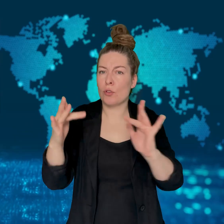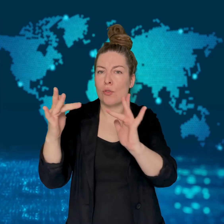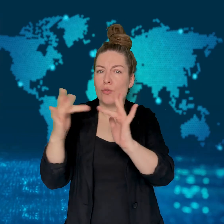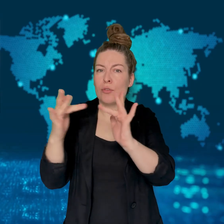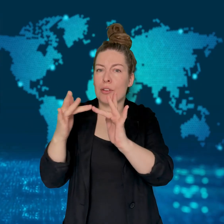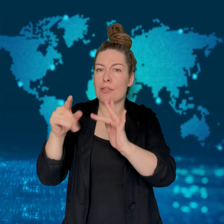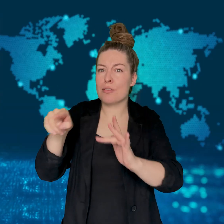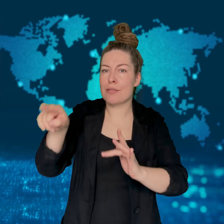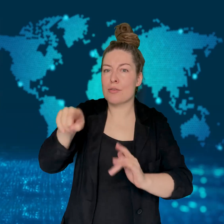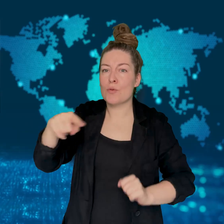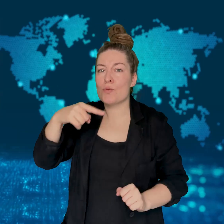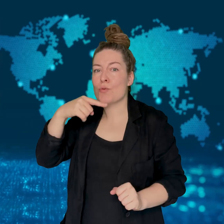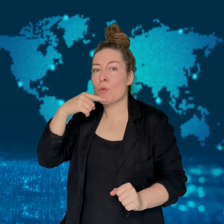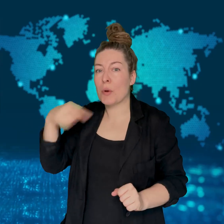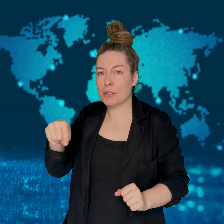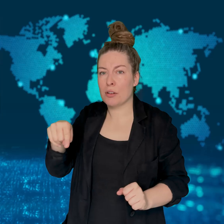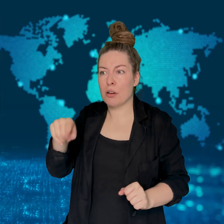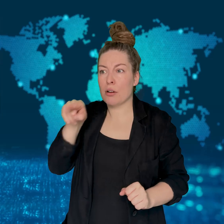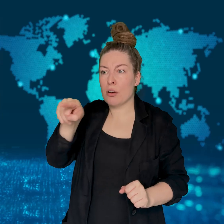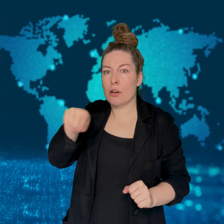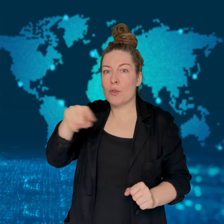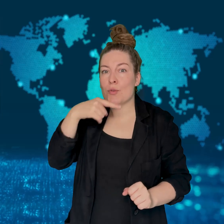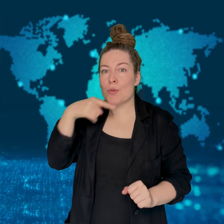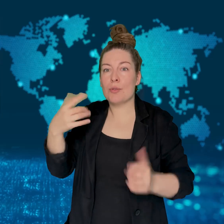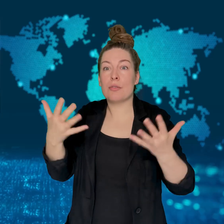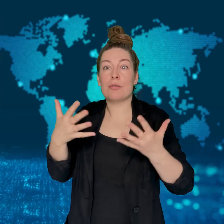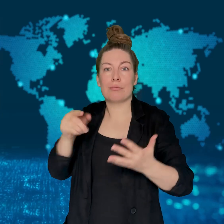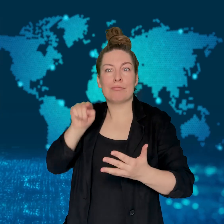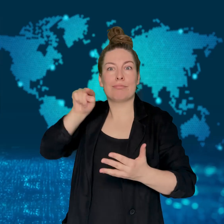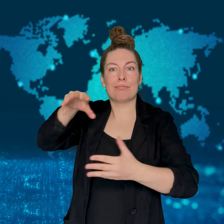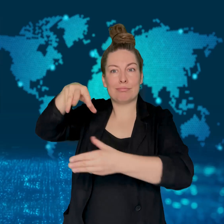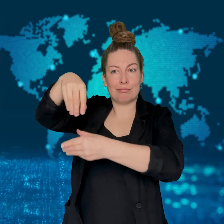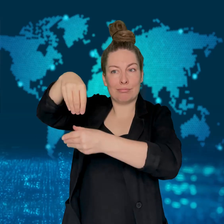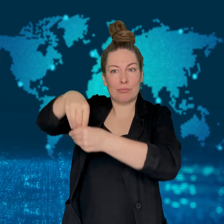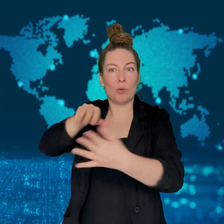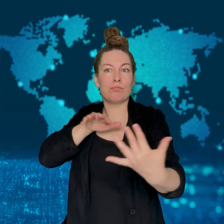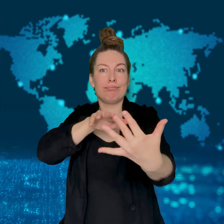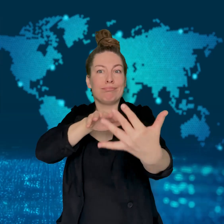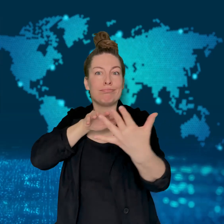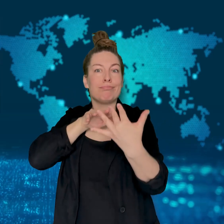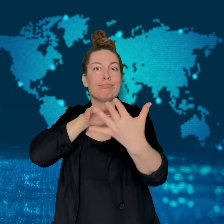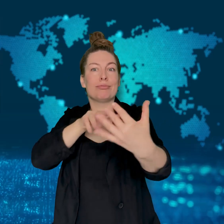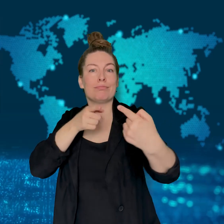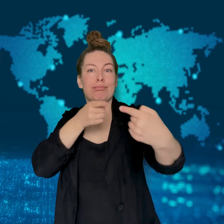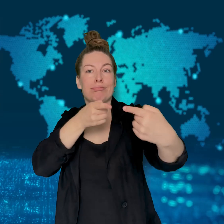authorities in Poland.